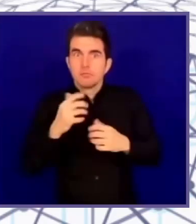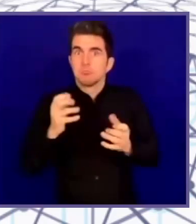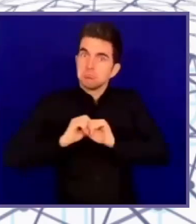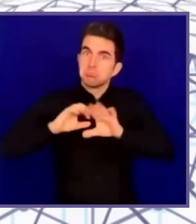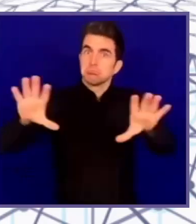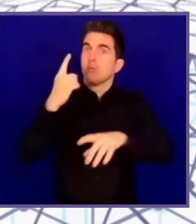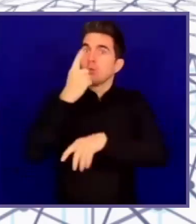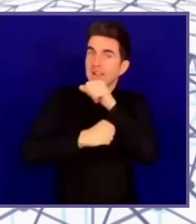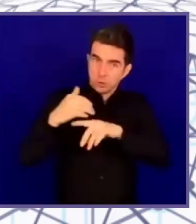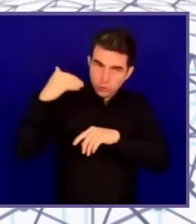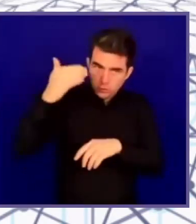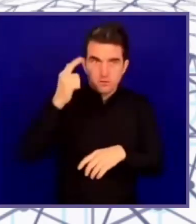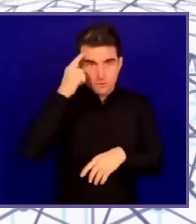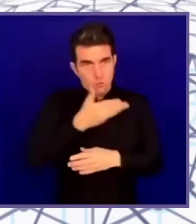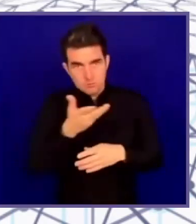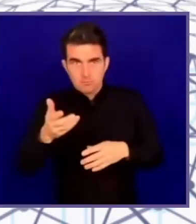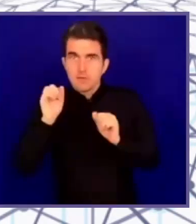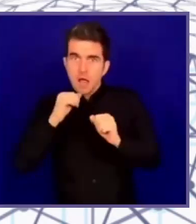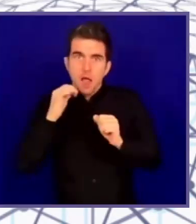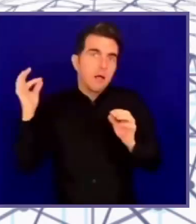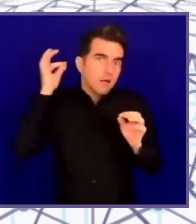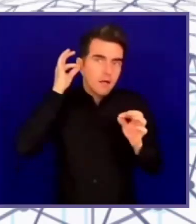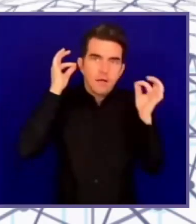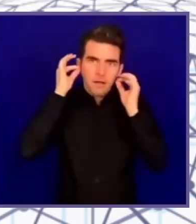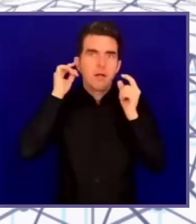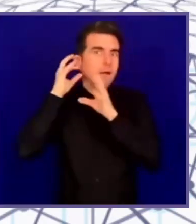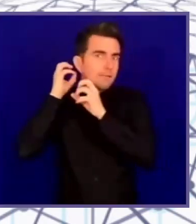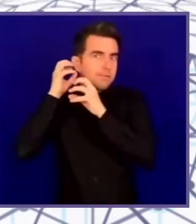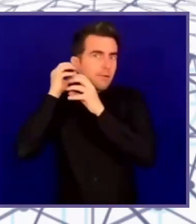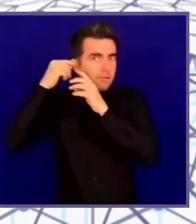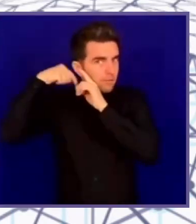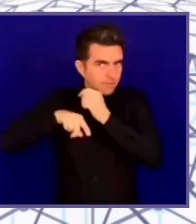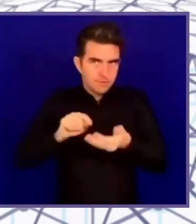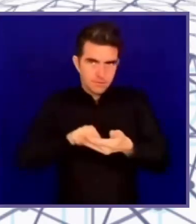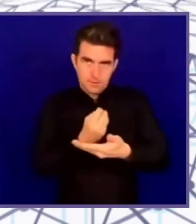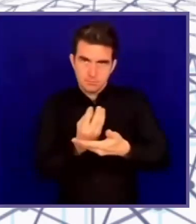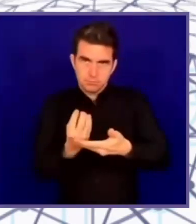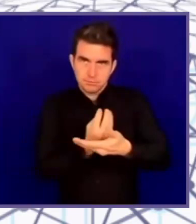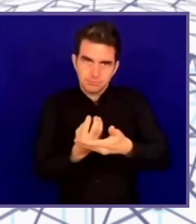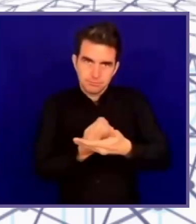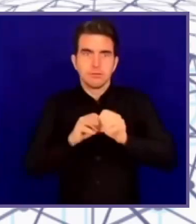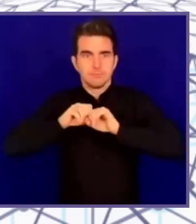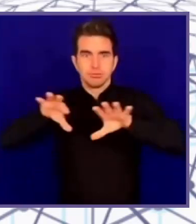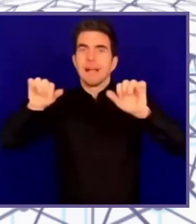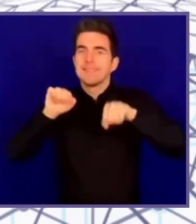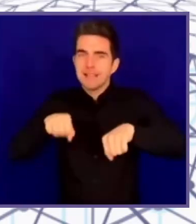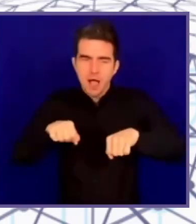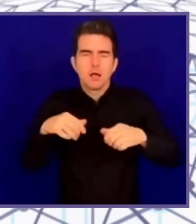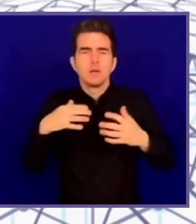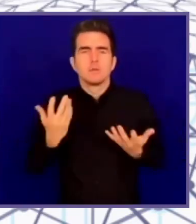because obviously, the safety issues about driving electric chairs and things like that a lot higher